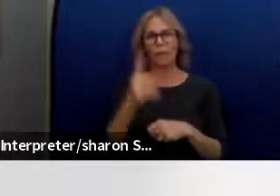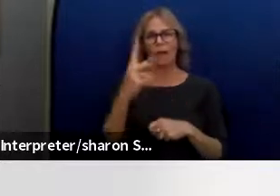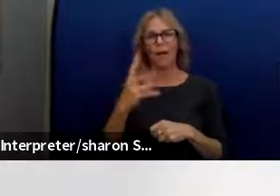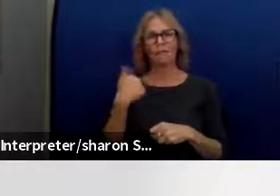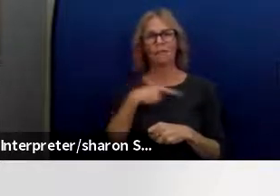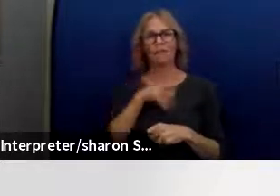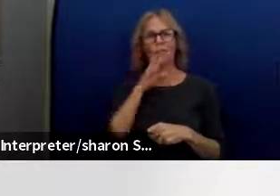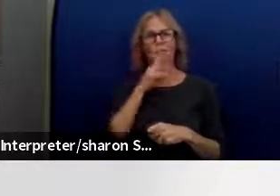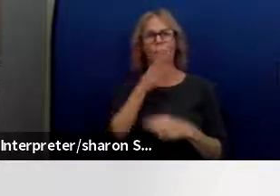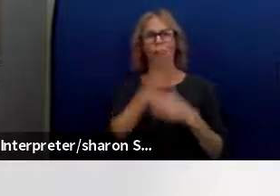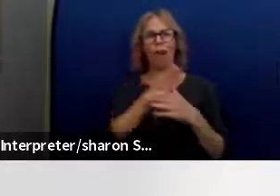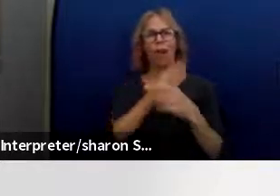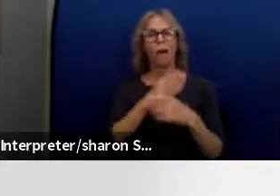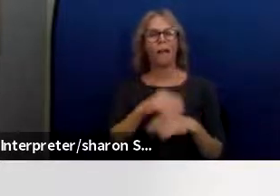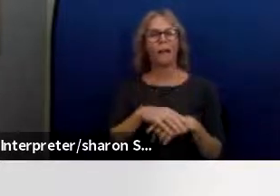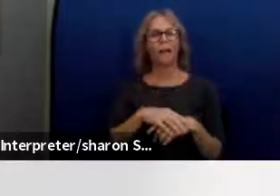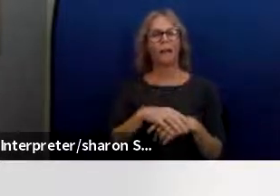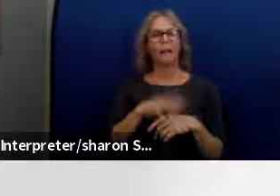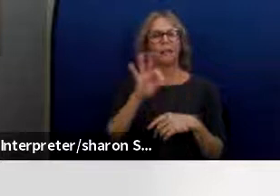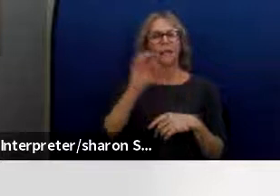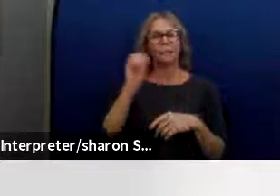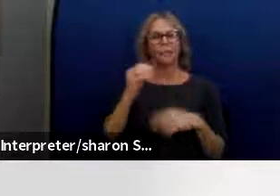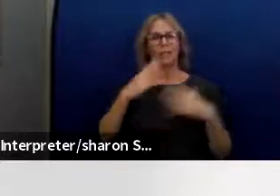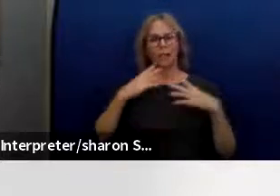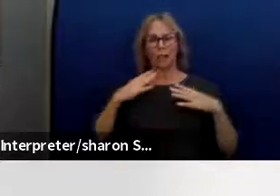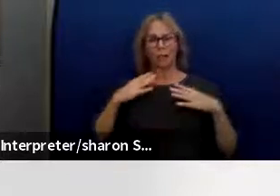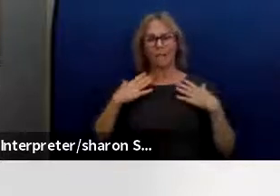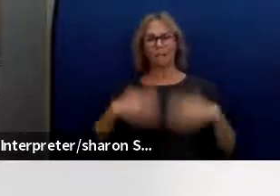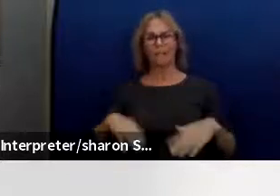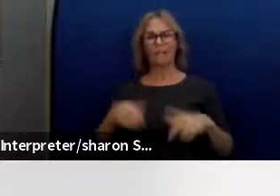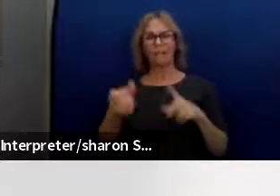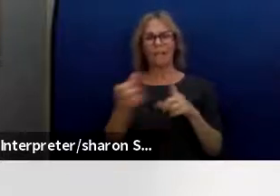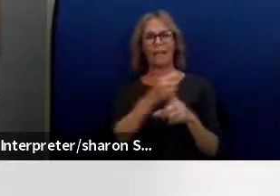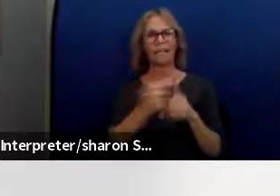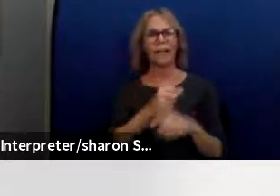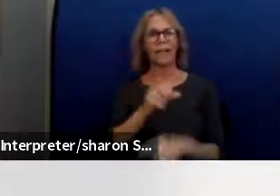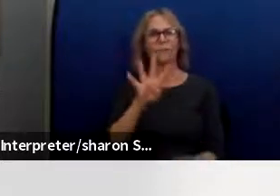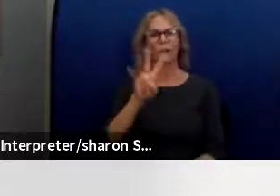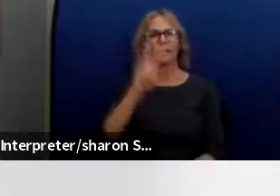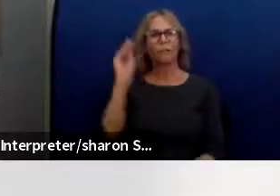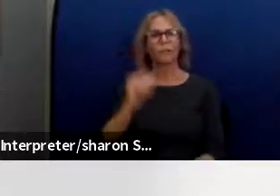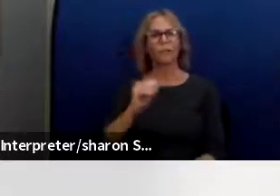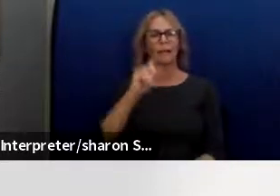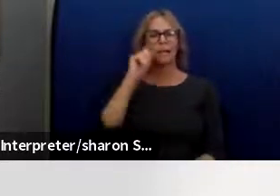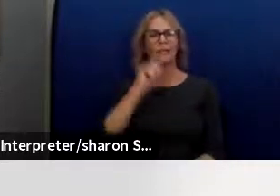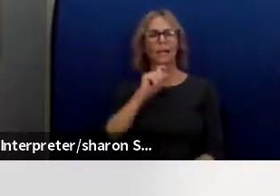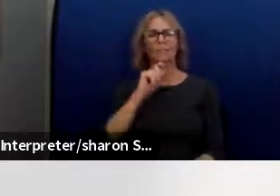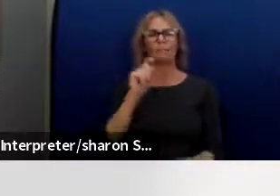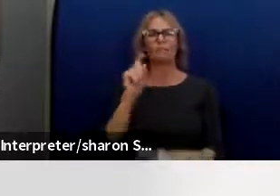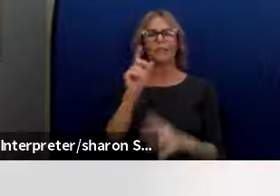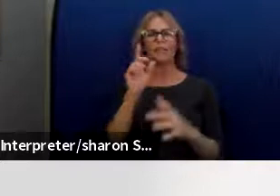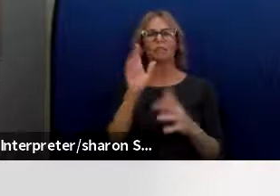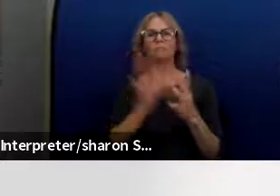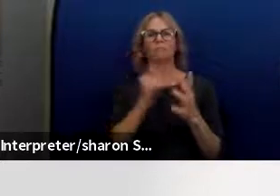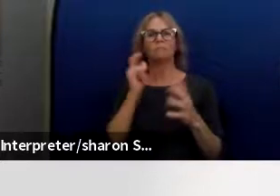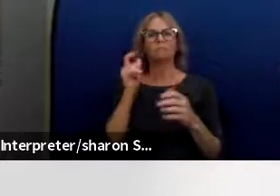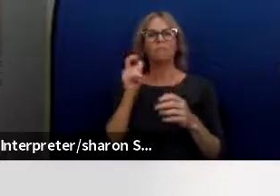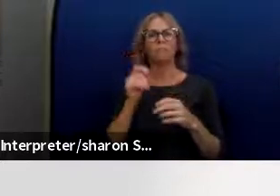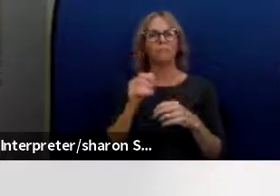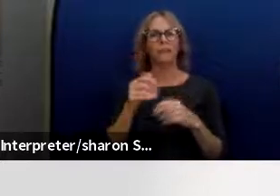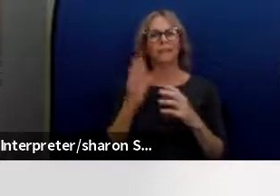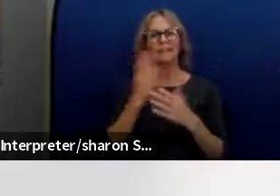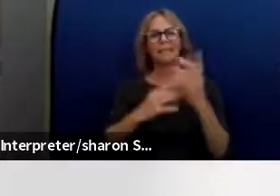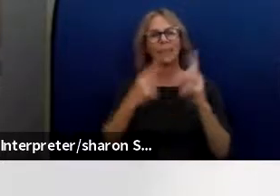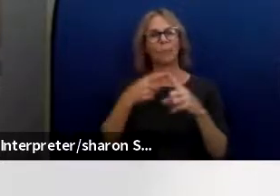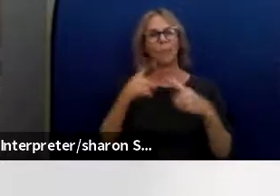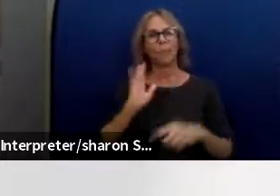harassed. 9% of us are physically attacked. 47% of us are sexually assaulted at some point in our lifetime. And just last year,